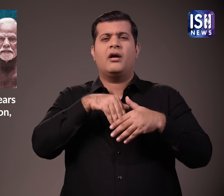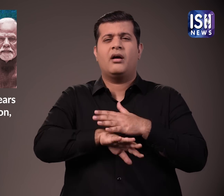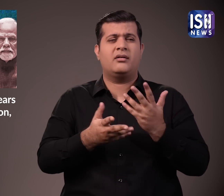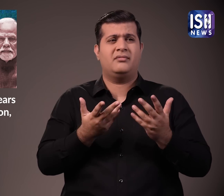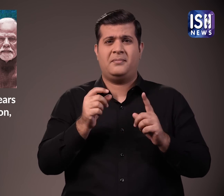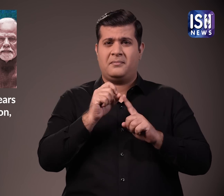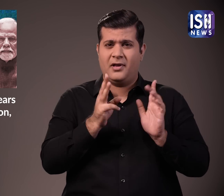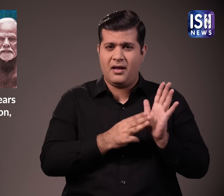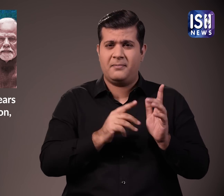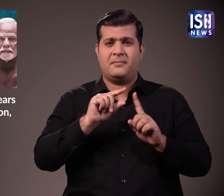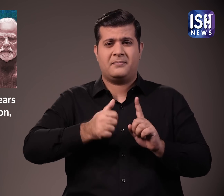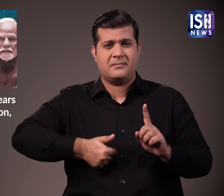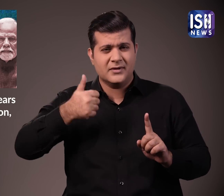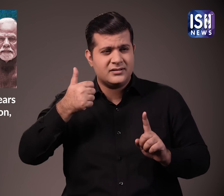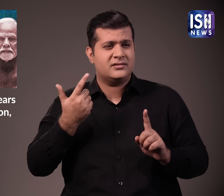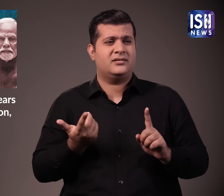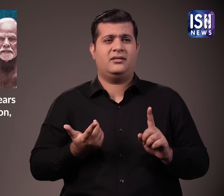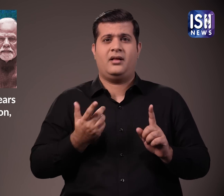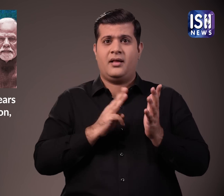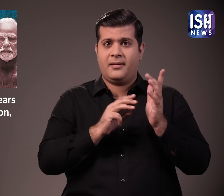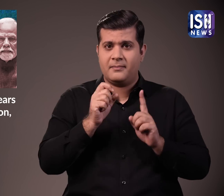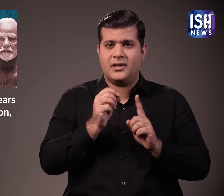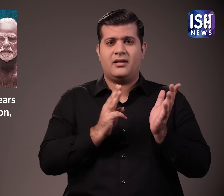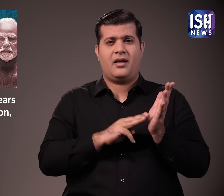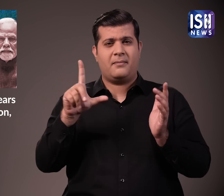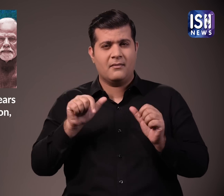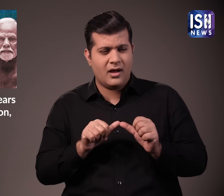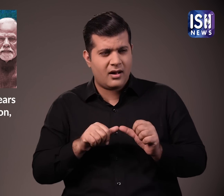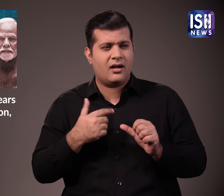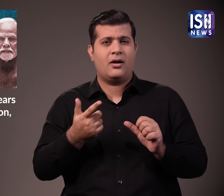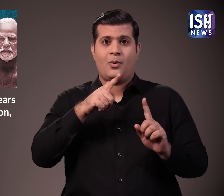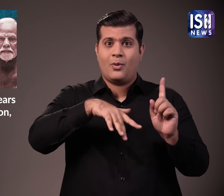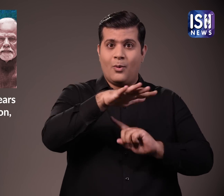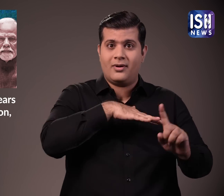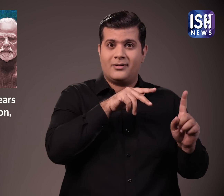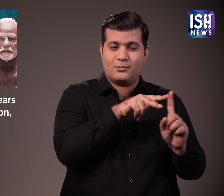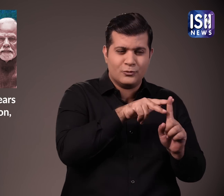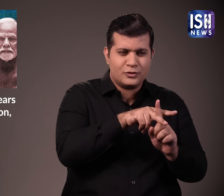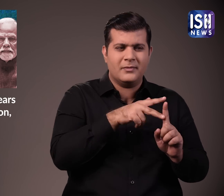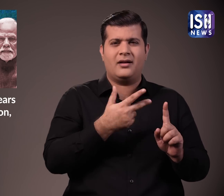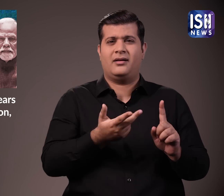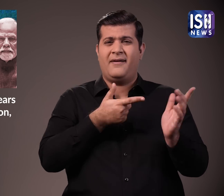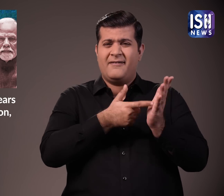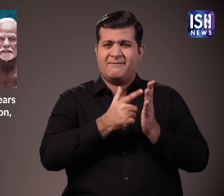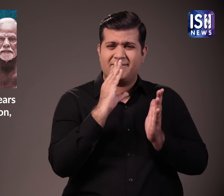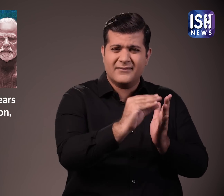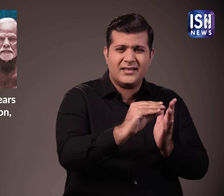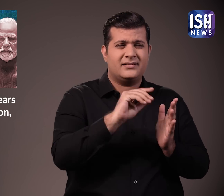These elections include Lok Sabha polls, assembly polls, municipality elections, panchayat elections, etc.